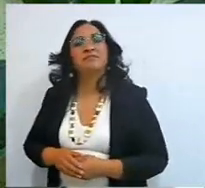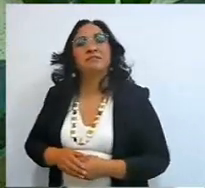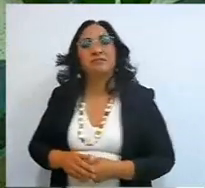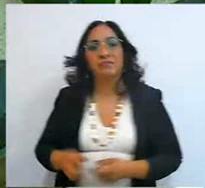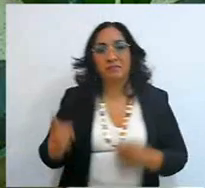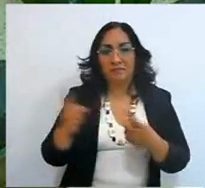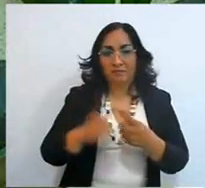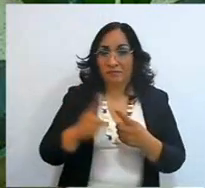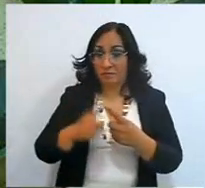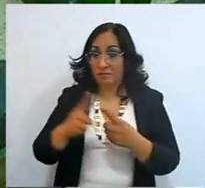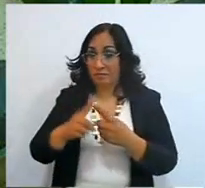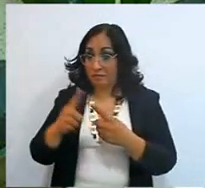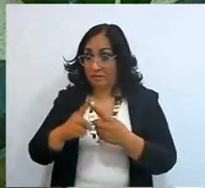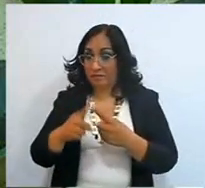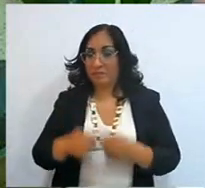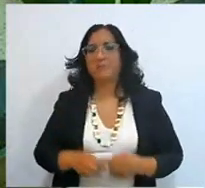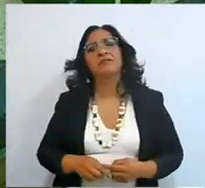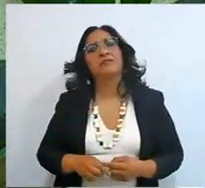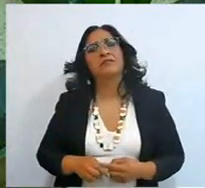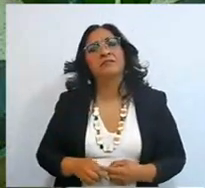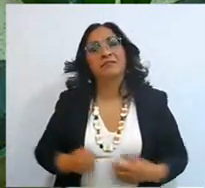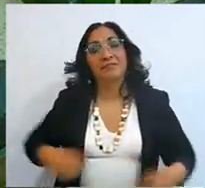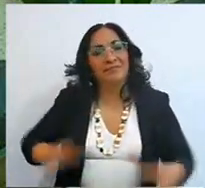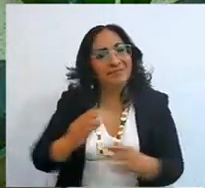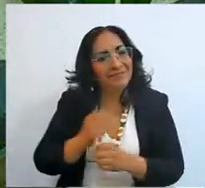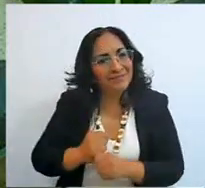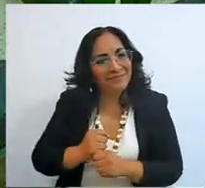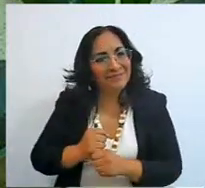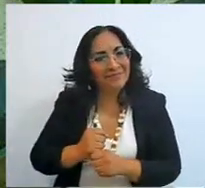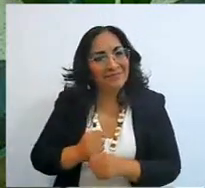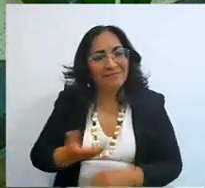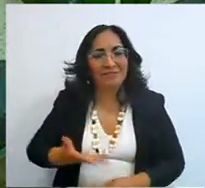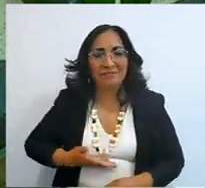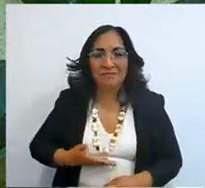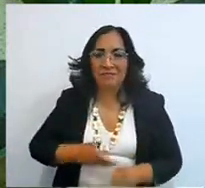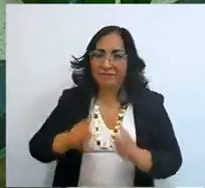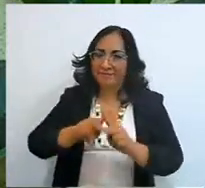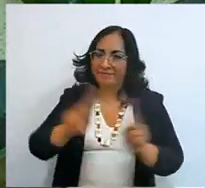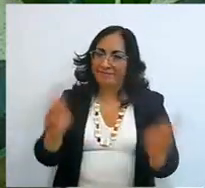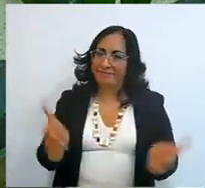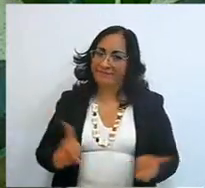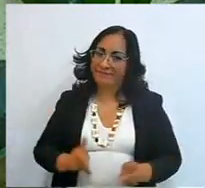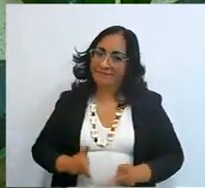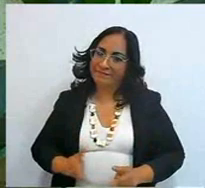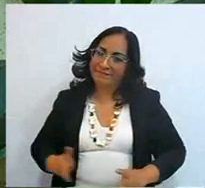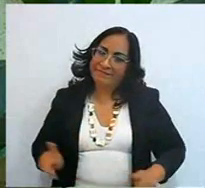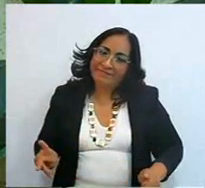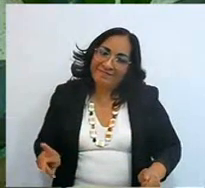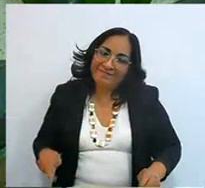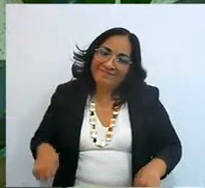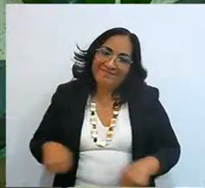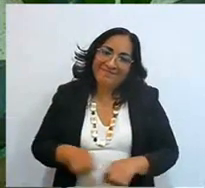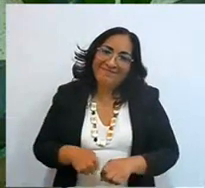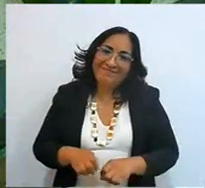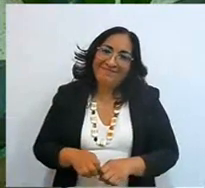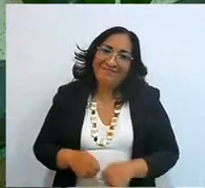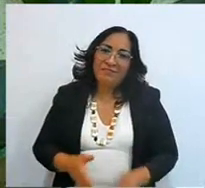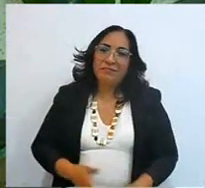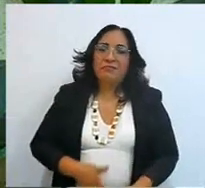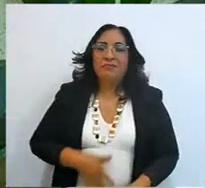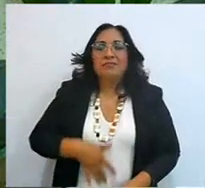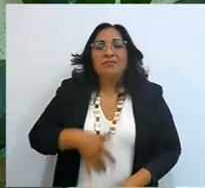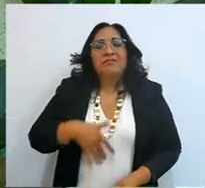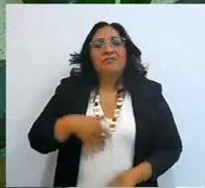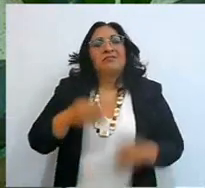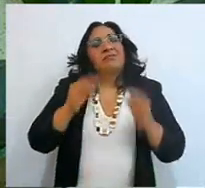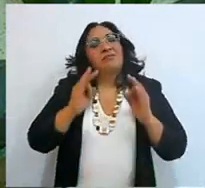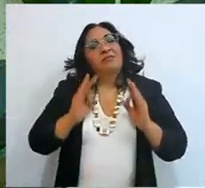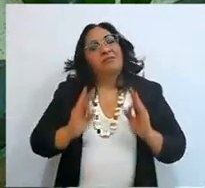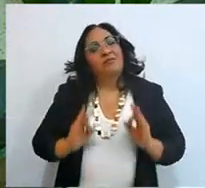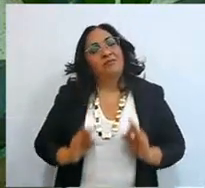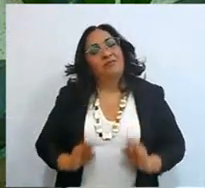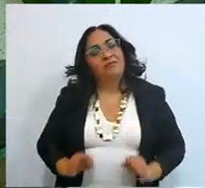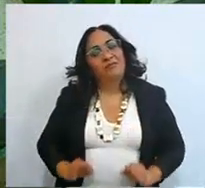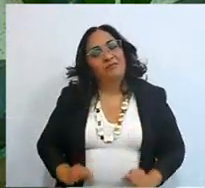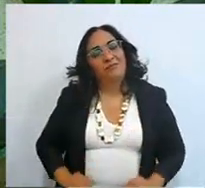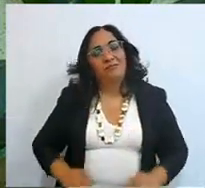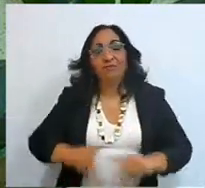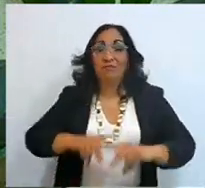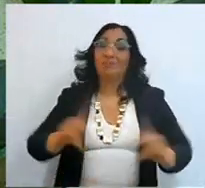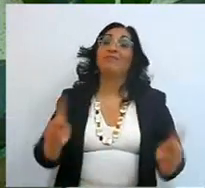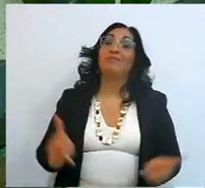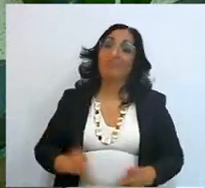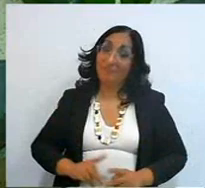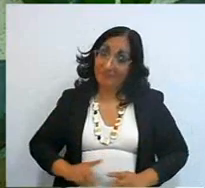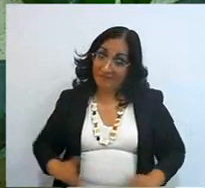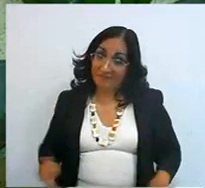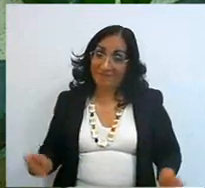first symptoms, let's say no, peace, like you decide that and say, I think that's where it goes, why? because I have peace